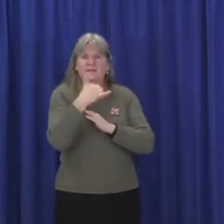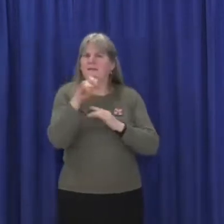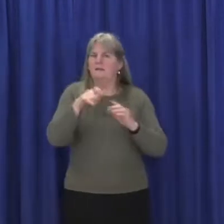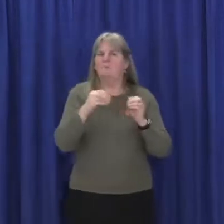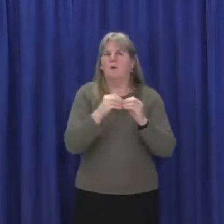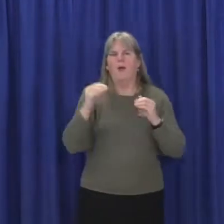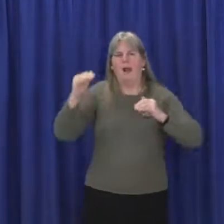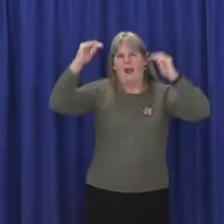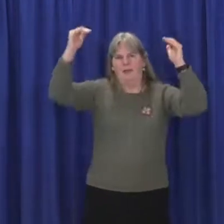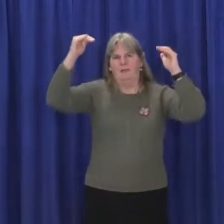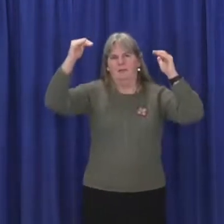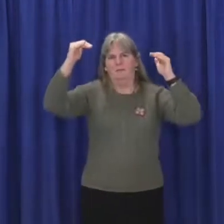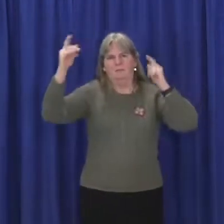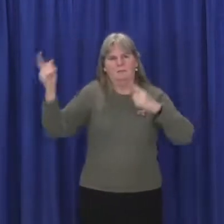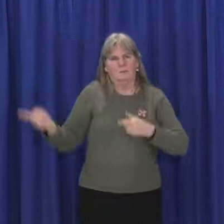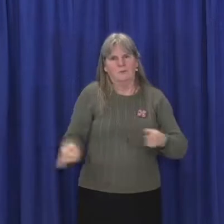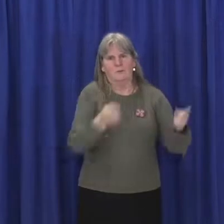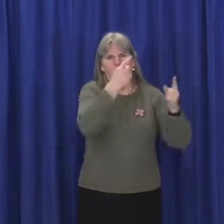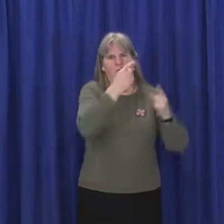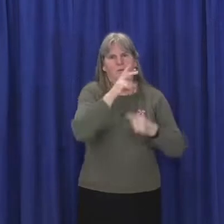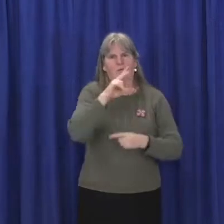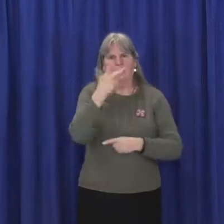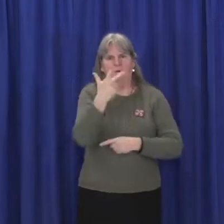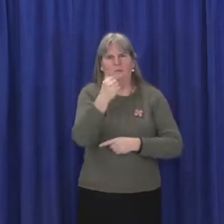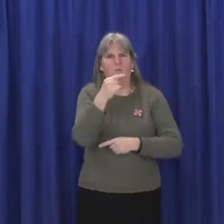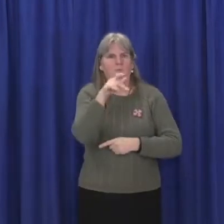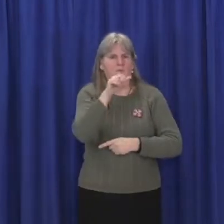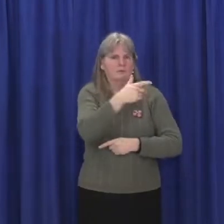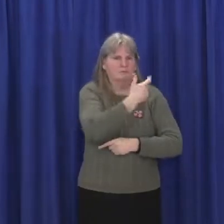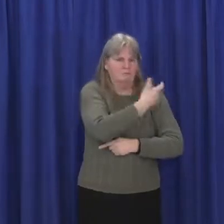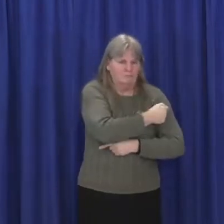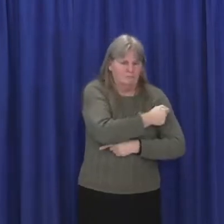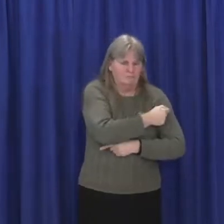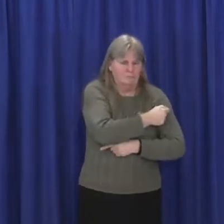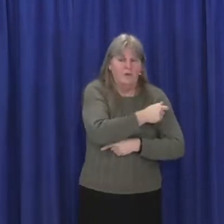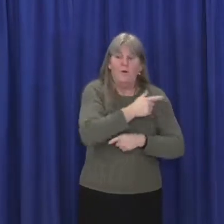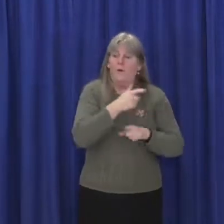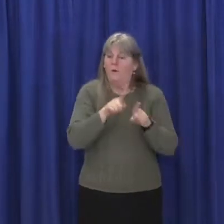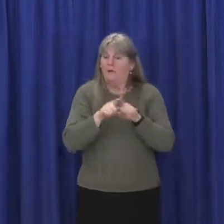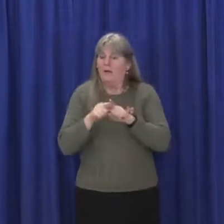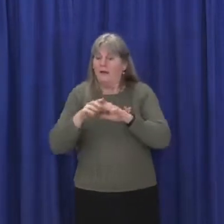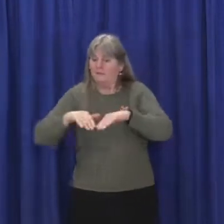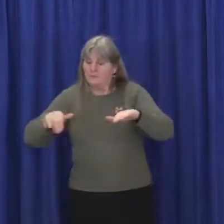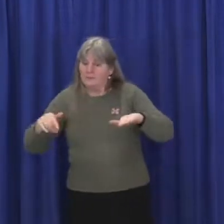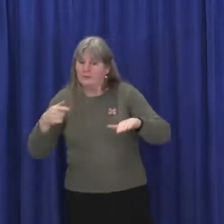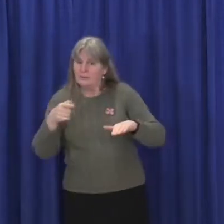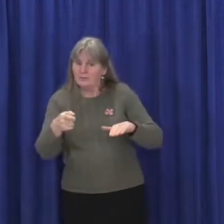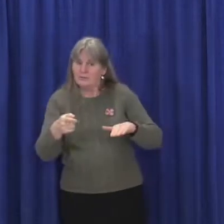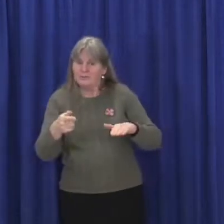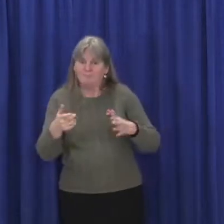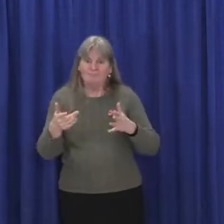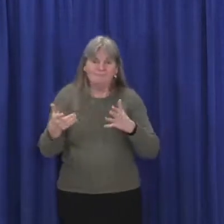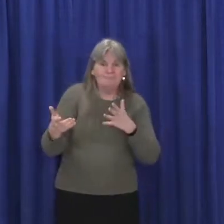We also offer appointments for children and we want to help our children get their first dose or second dose. So, parents can watch that site